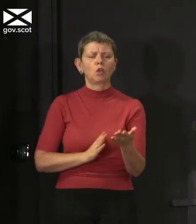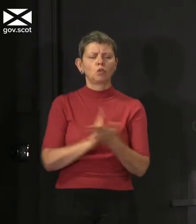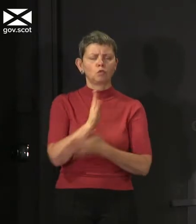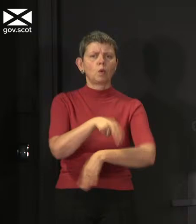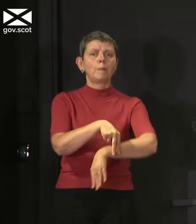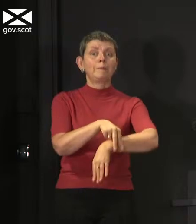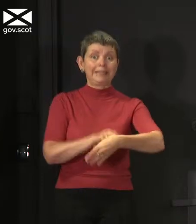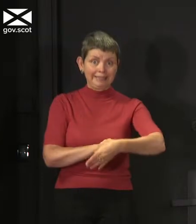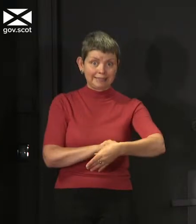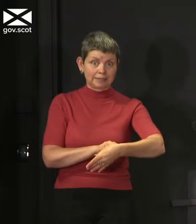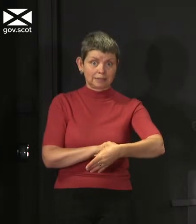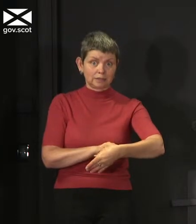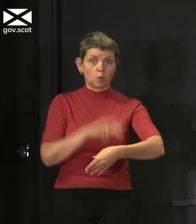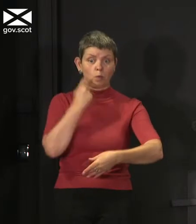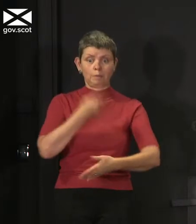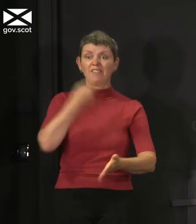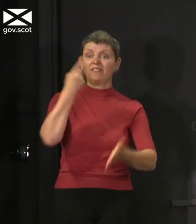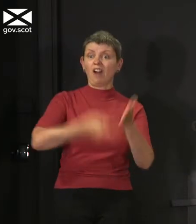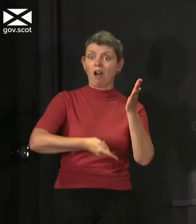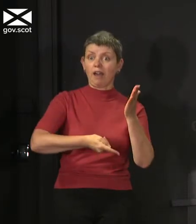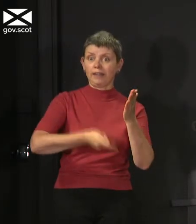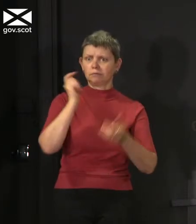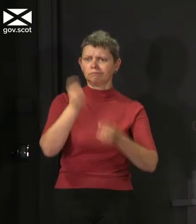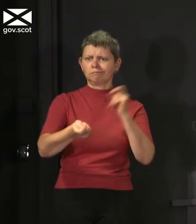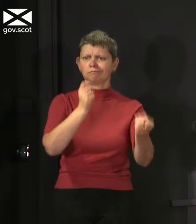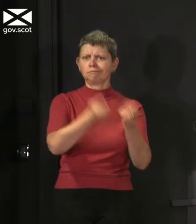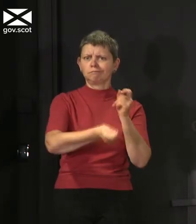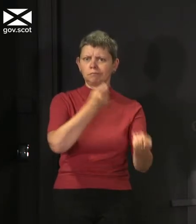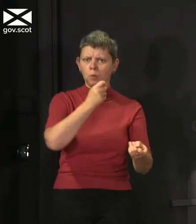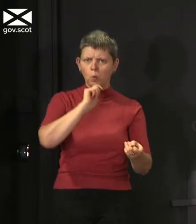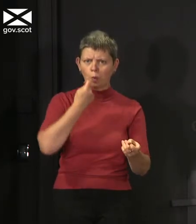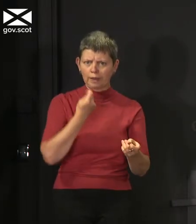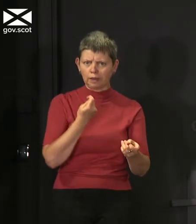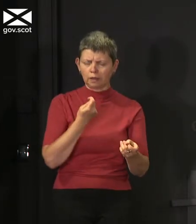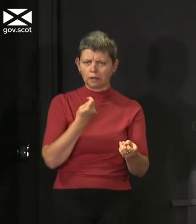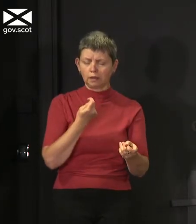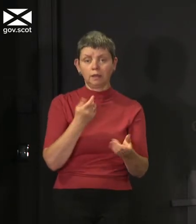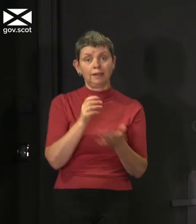issuing fixed penalty notices. As I said yesterday, this is not the easiest thing for the police